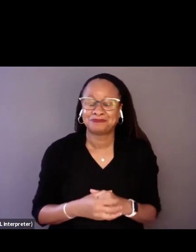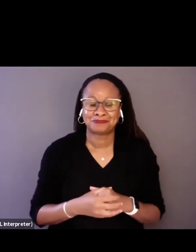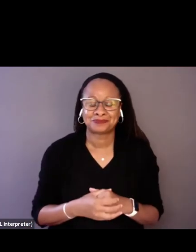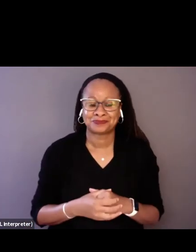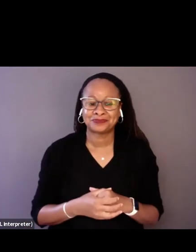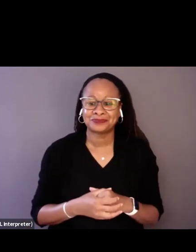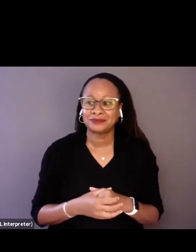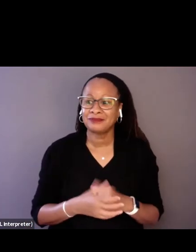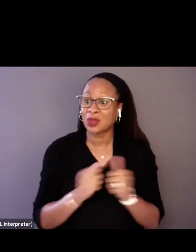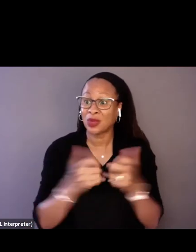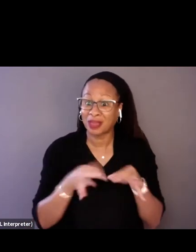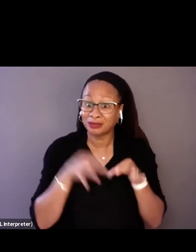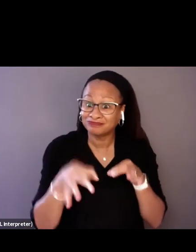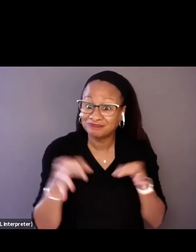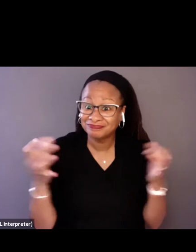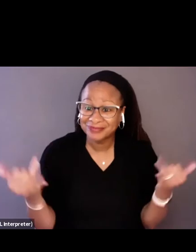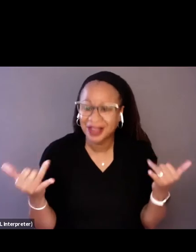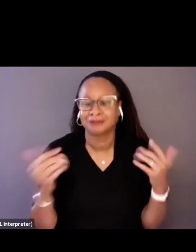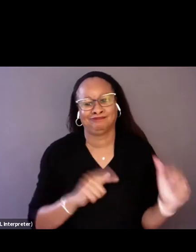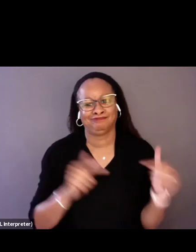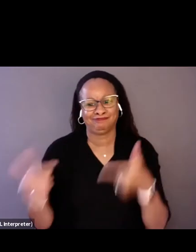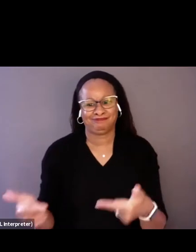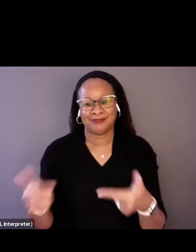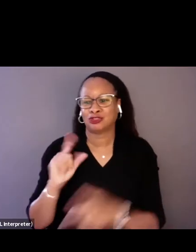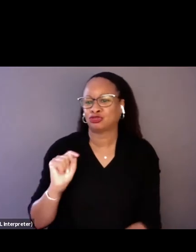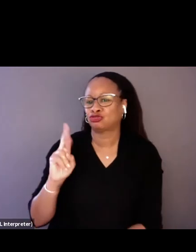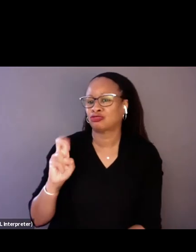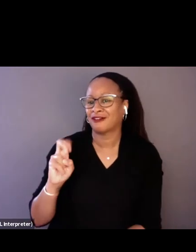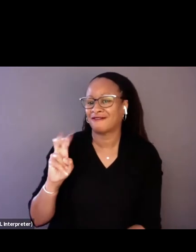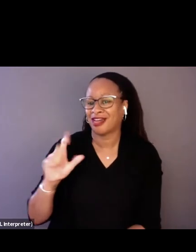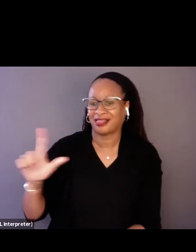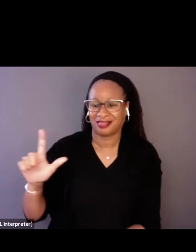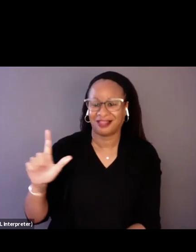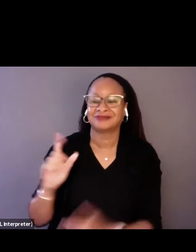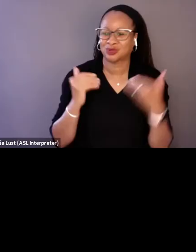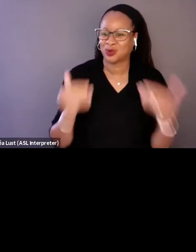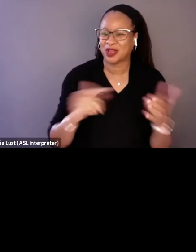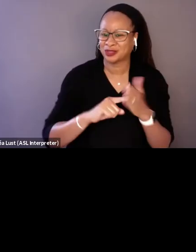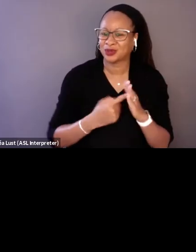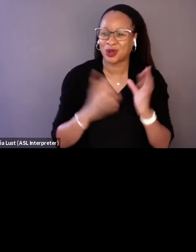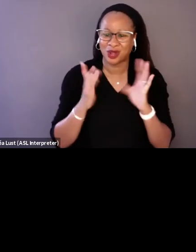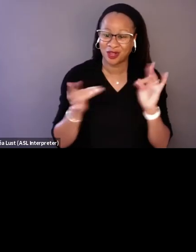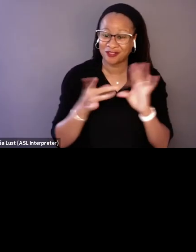And without any further ado, I'm going to hand it over to Tre'vell and we can get started with this conversation. Welcome Tre'vell.